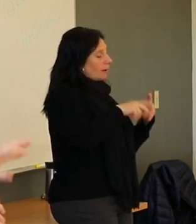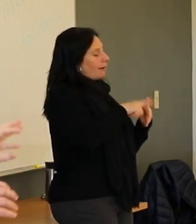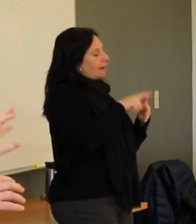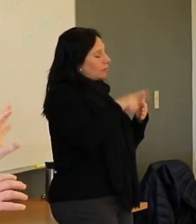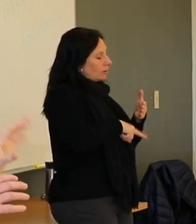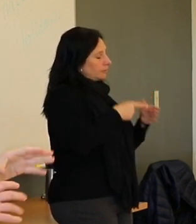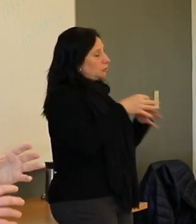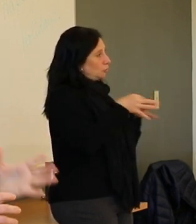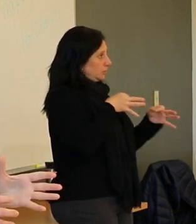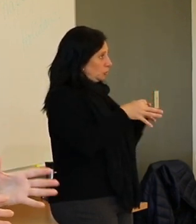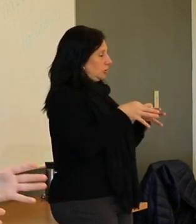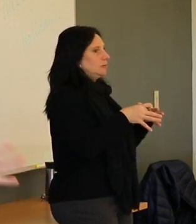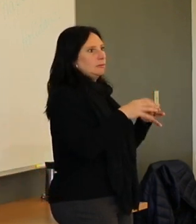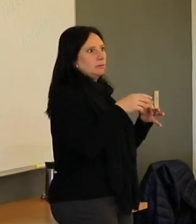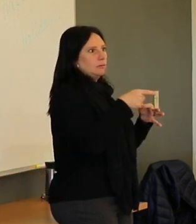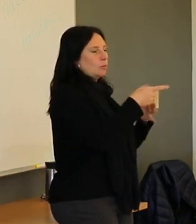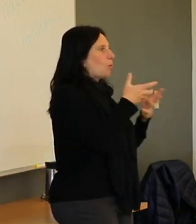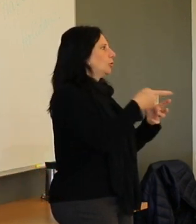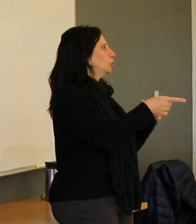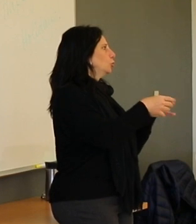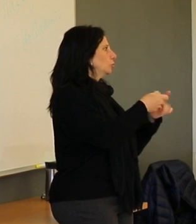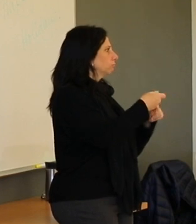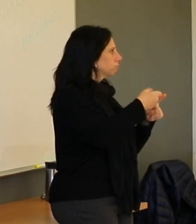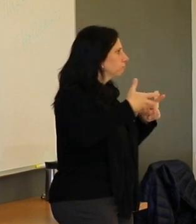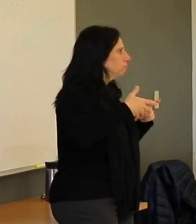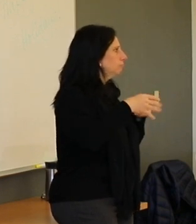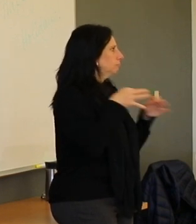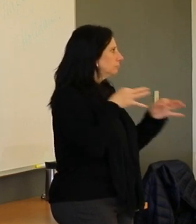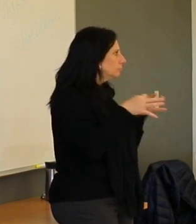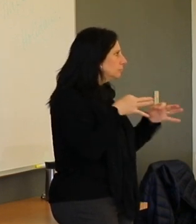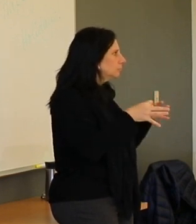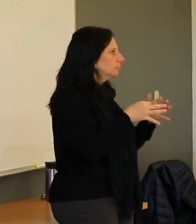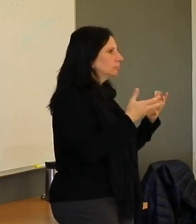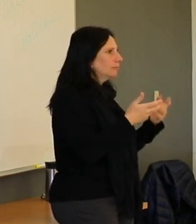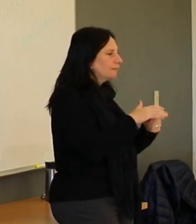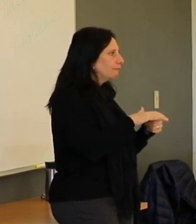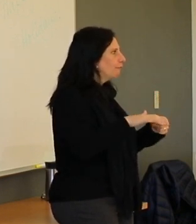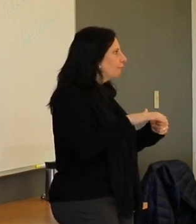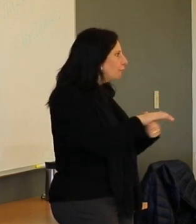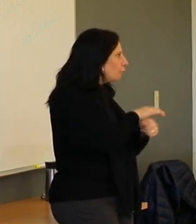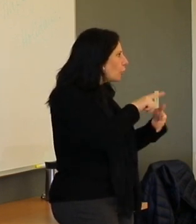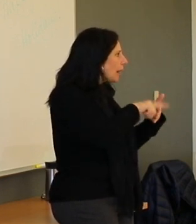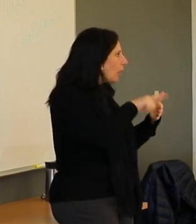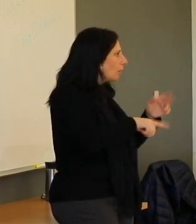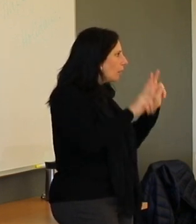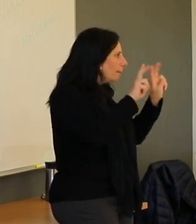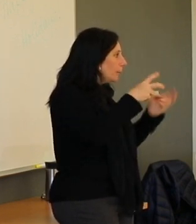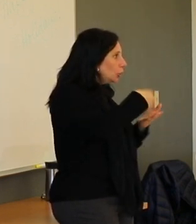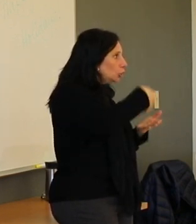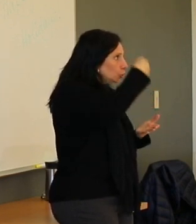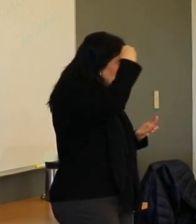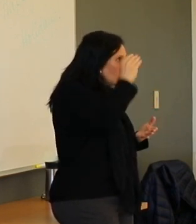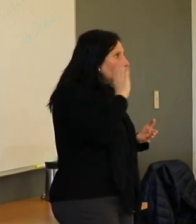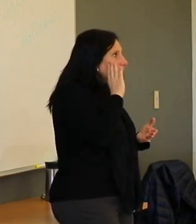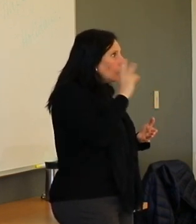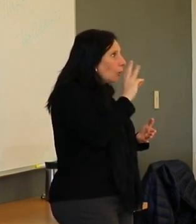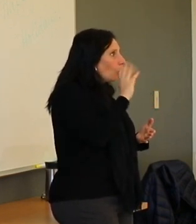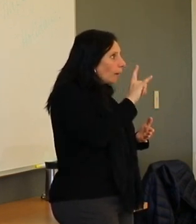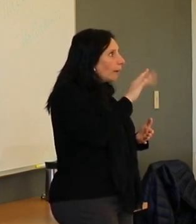what it is that the outcome is like actually do the full outcome. Students will be able to whatever, blah blah blah.